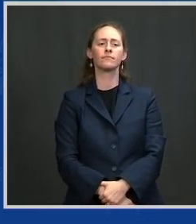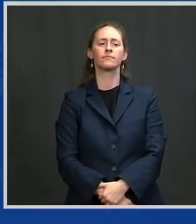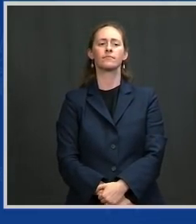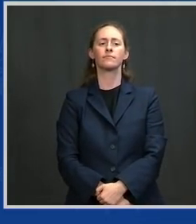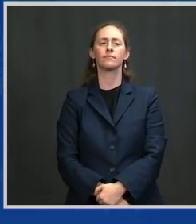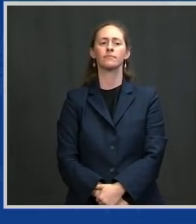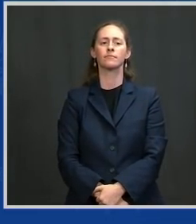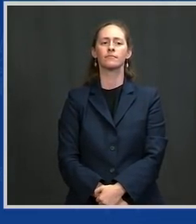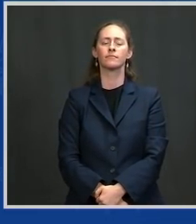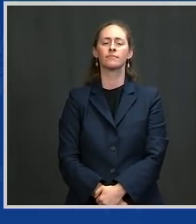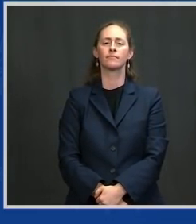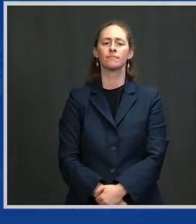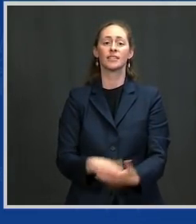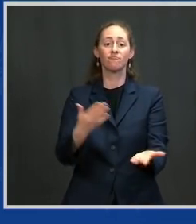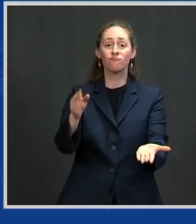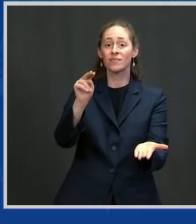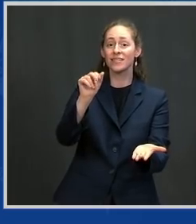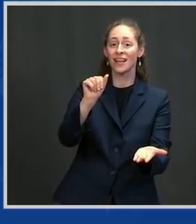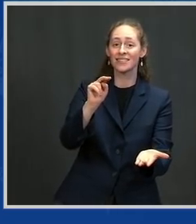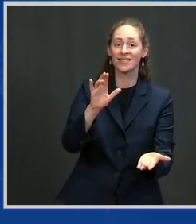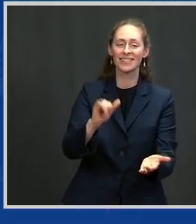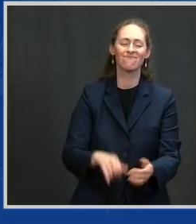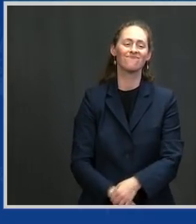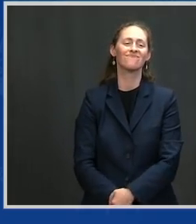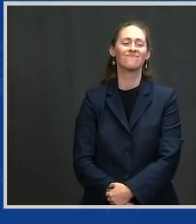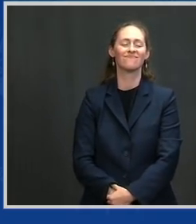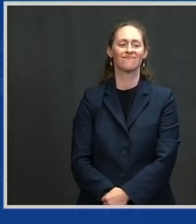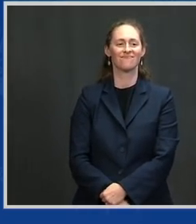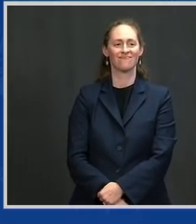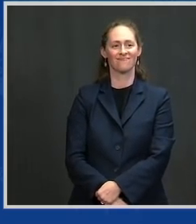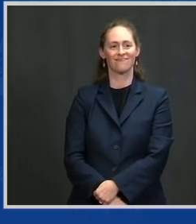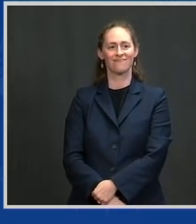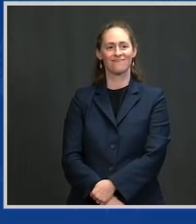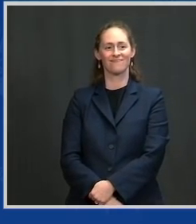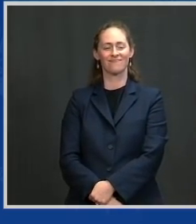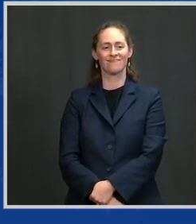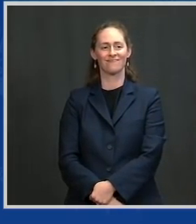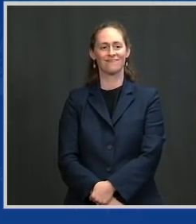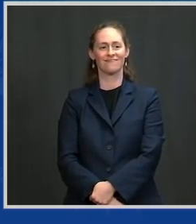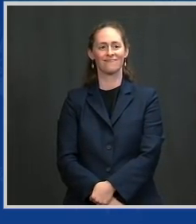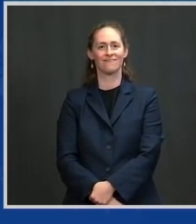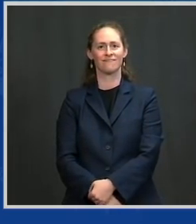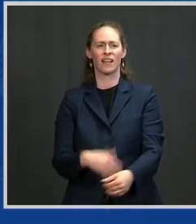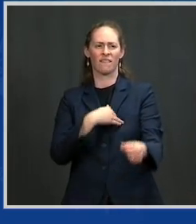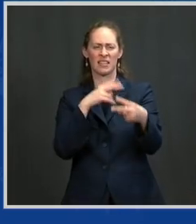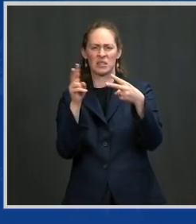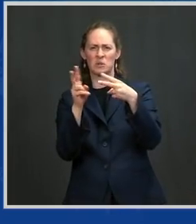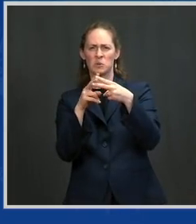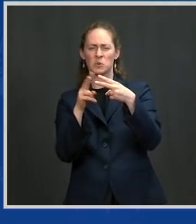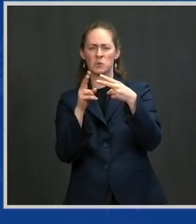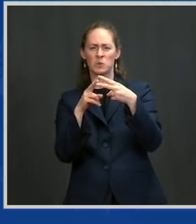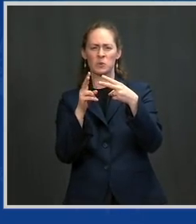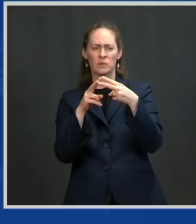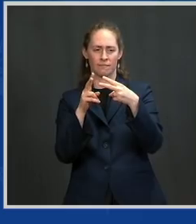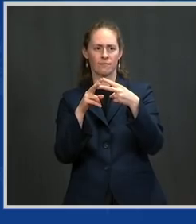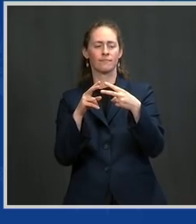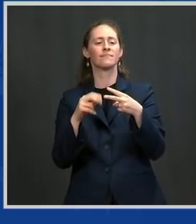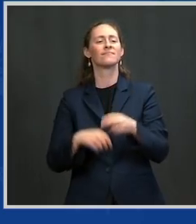The Press: Thank you, Mr. President. I also have two questions about Vladimir Putin. The first is: Have any of the world leaders you've met with this week